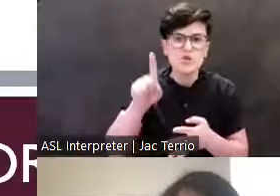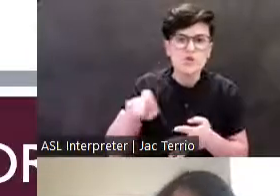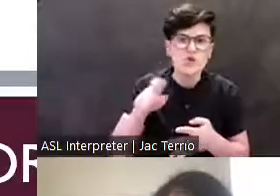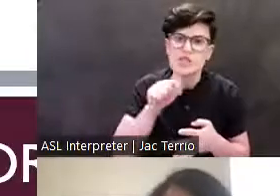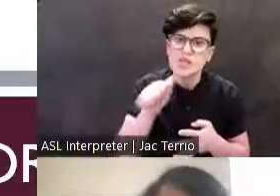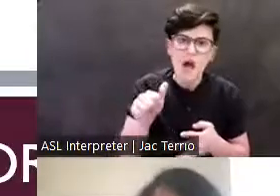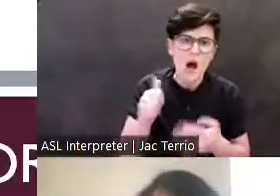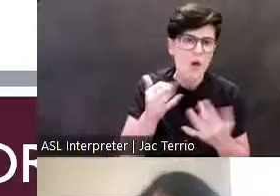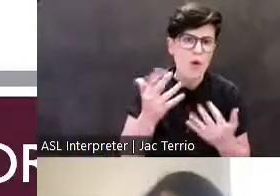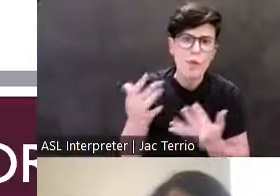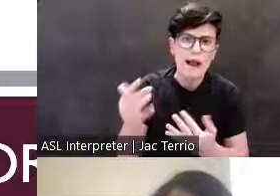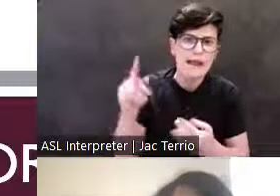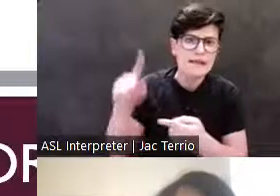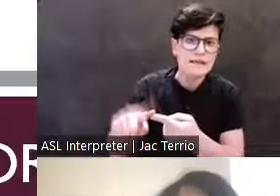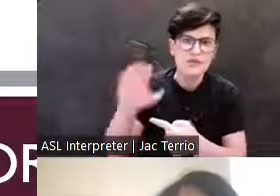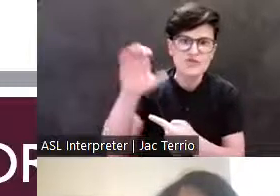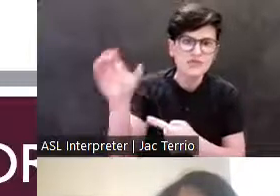That is too long.